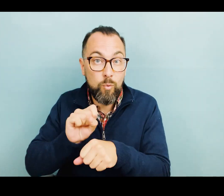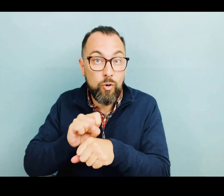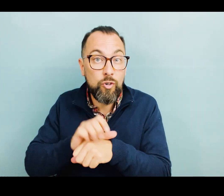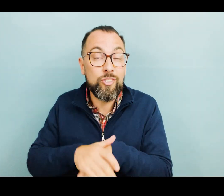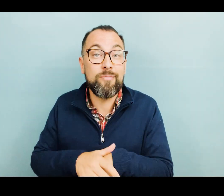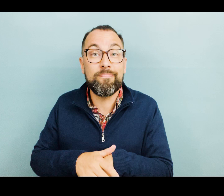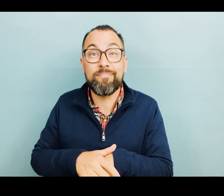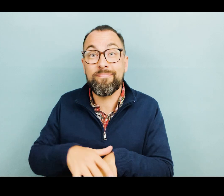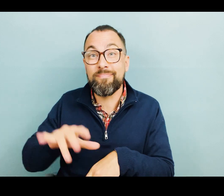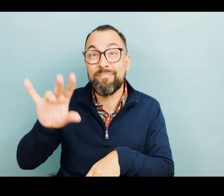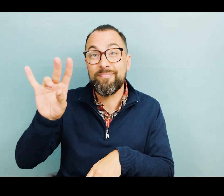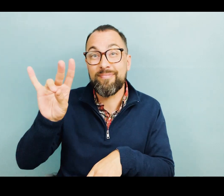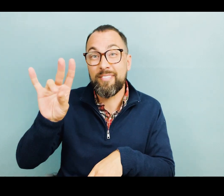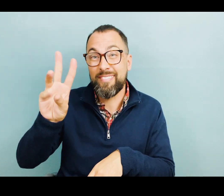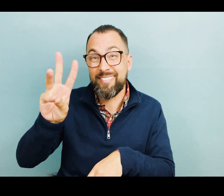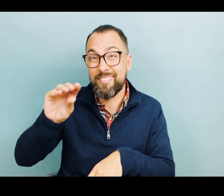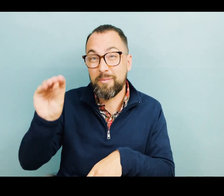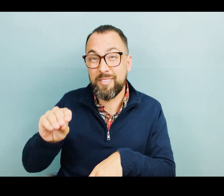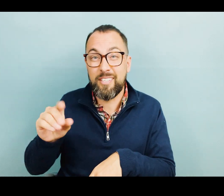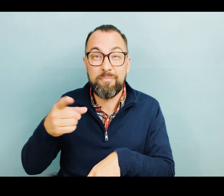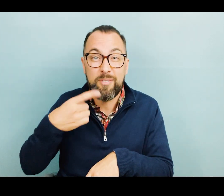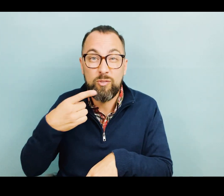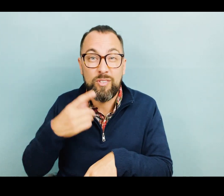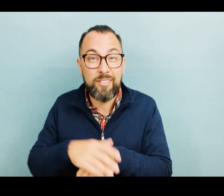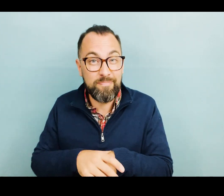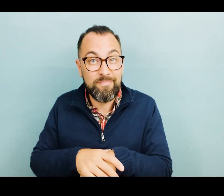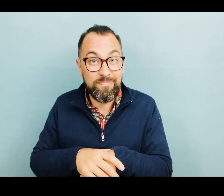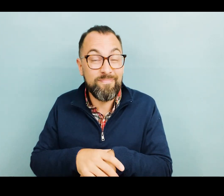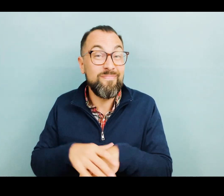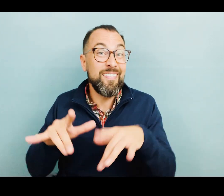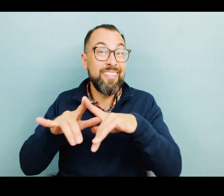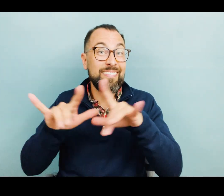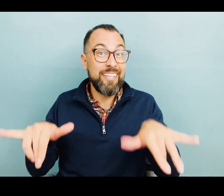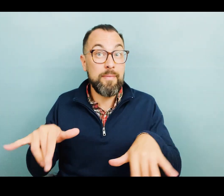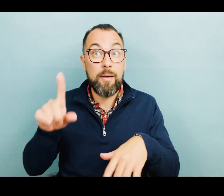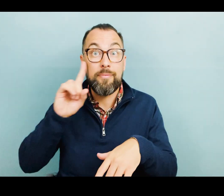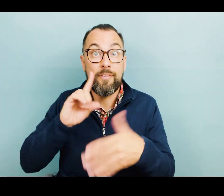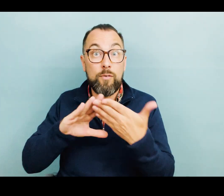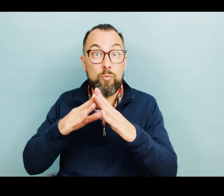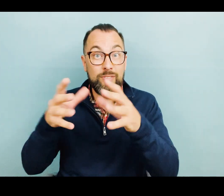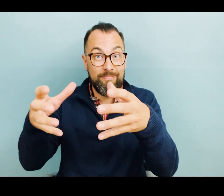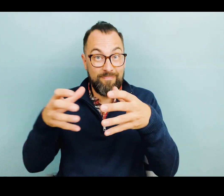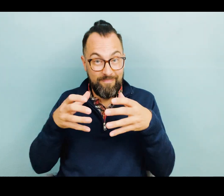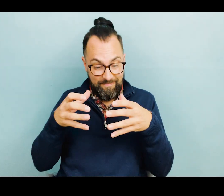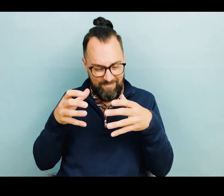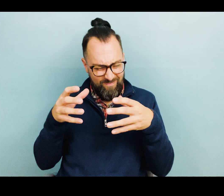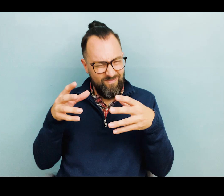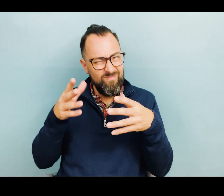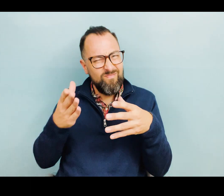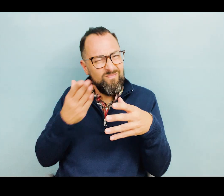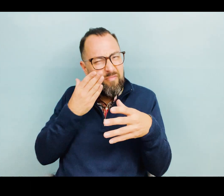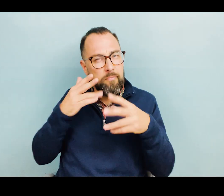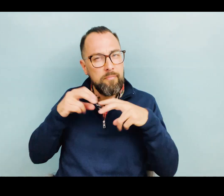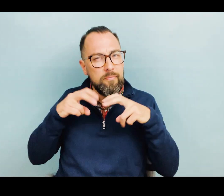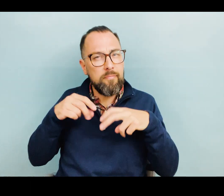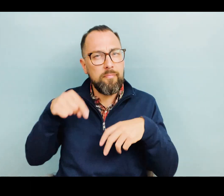53% of deaf people are working compared to 76% of hearing people. When we take a